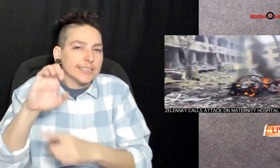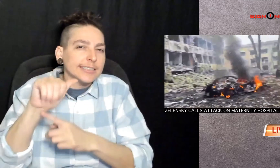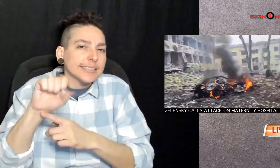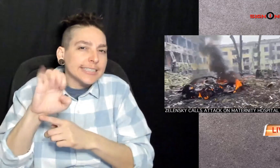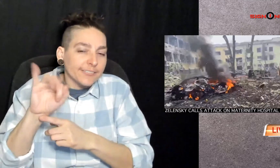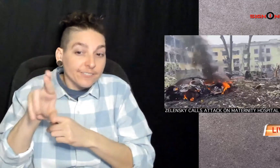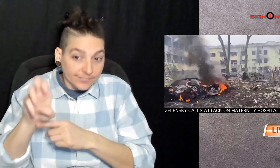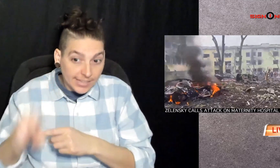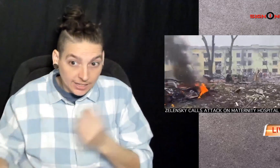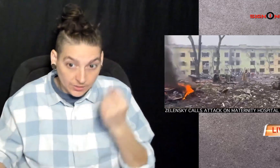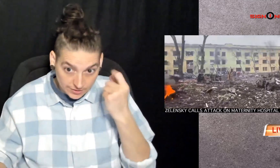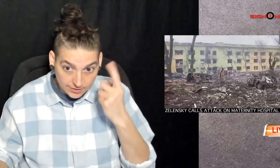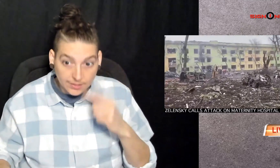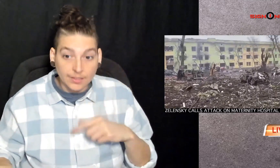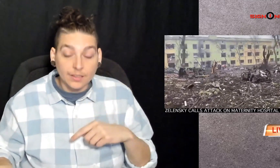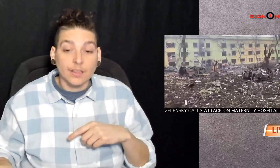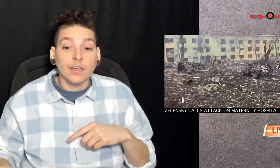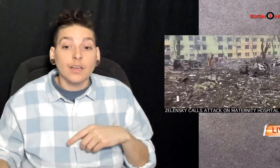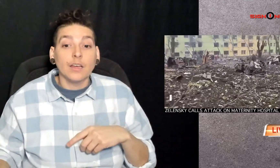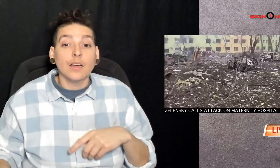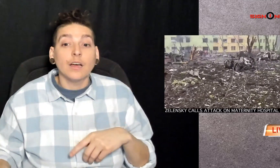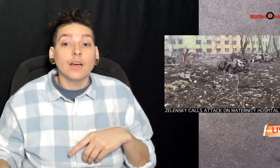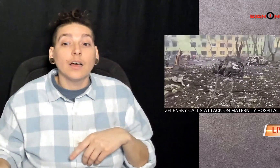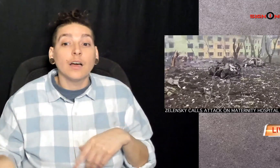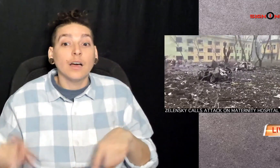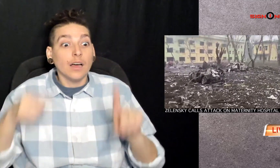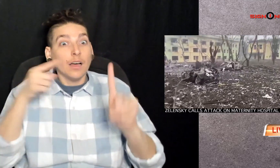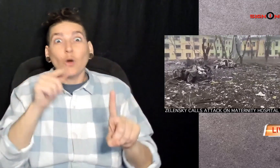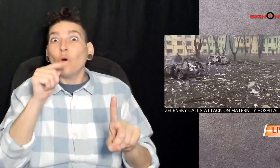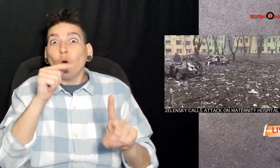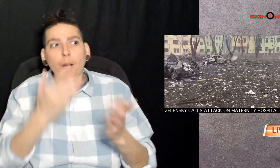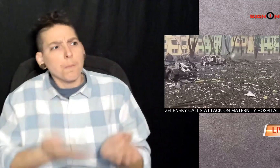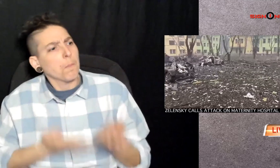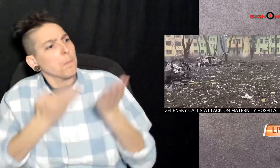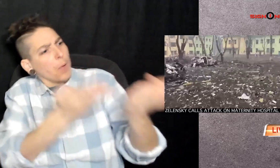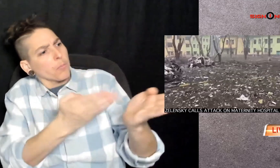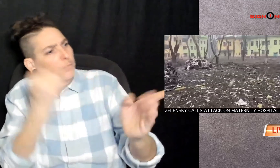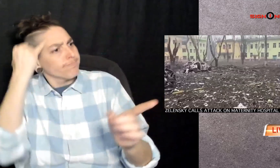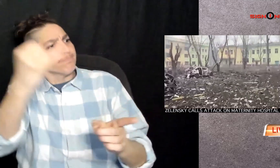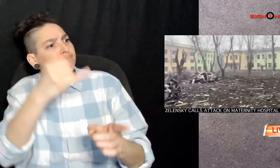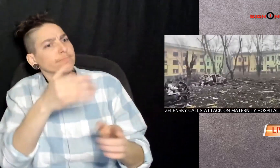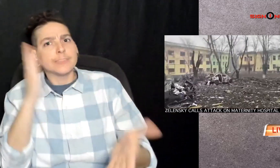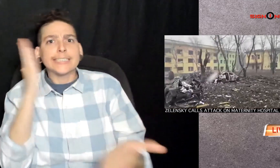is that it happened during what was supposed to be a cease-fire a cease-fire proposed by